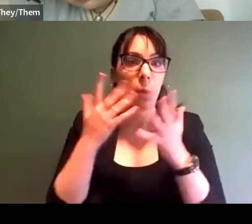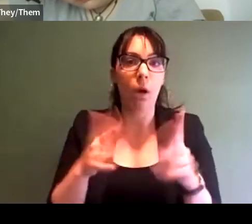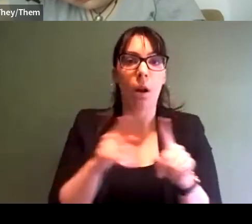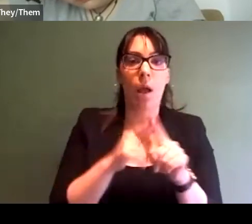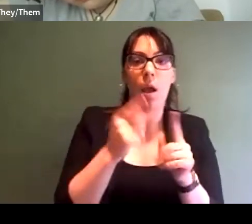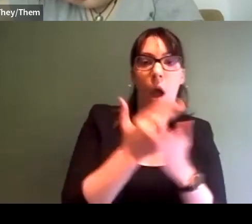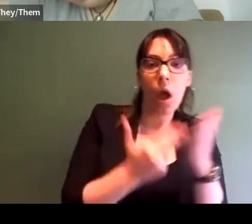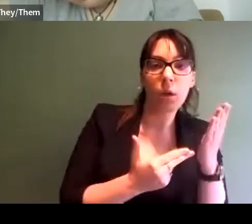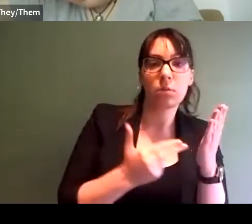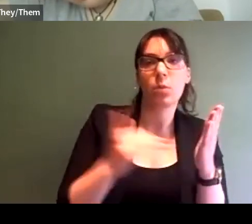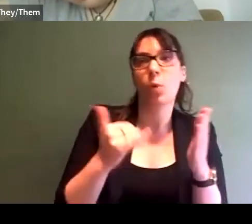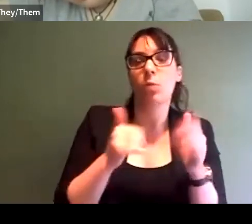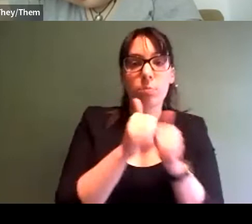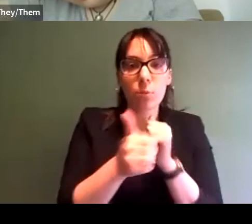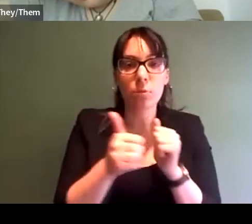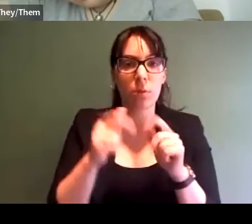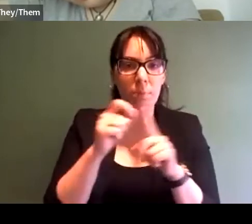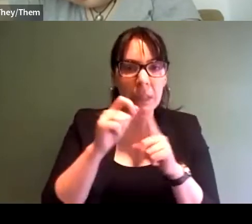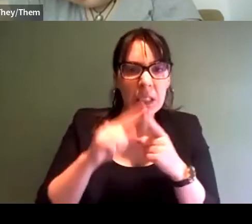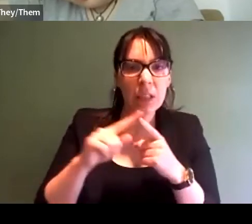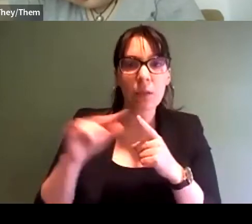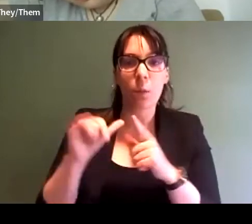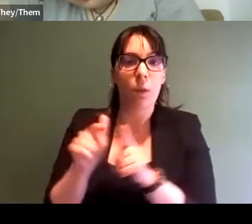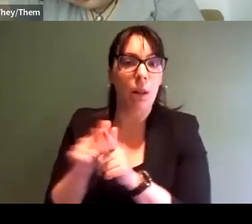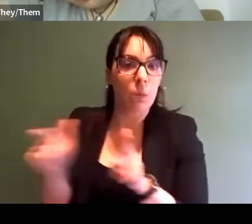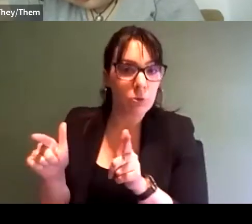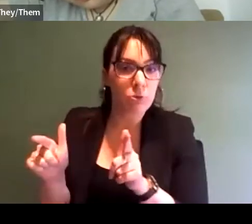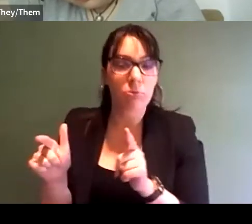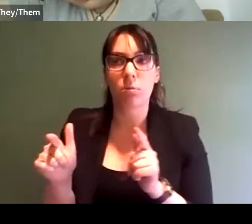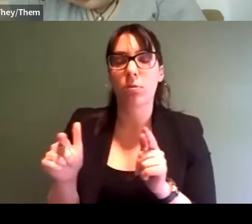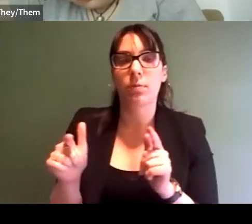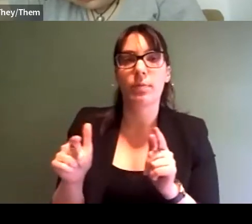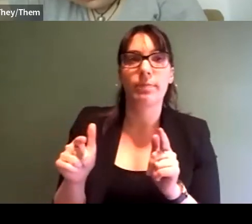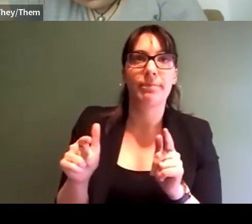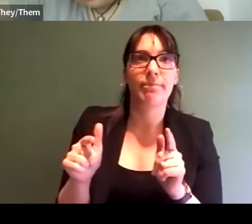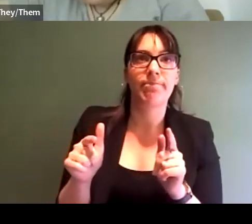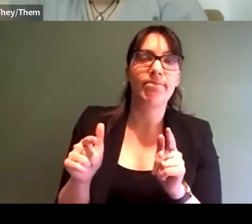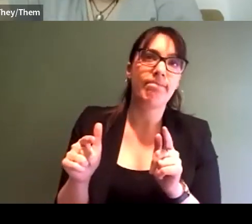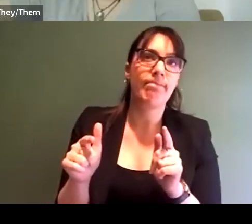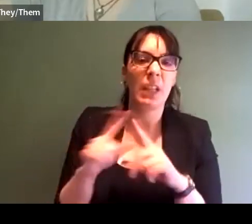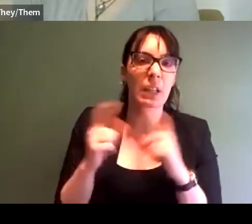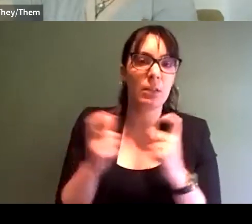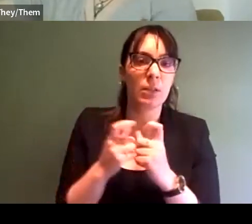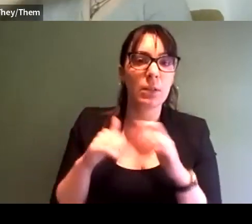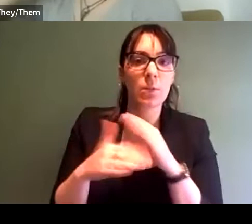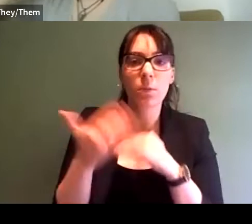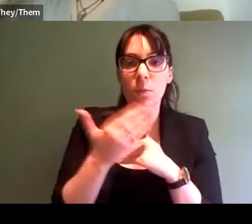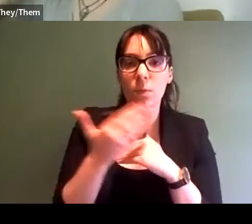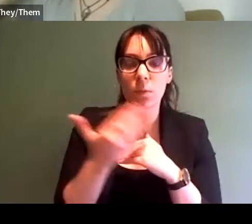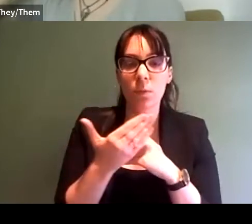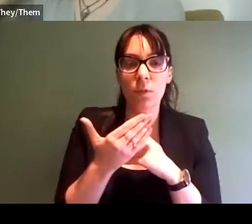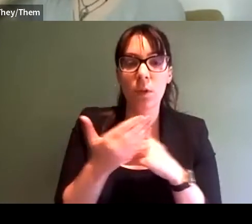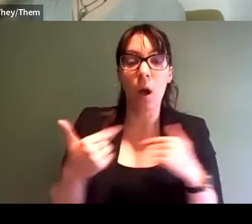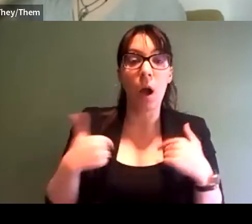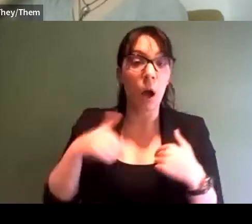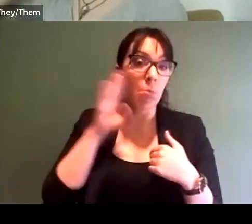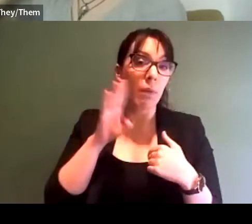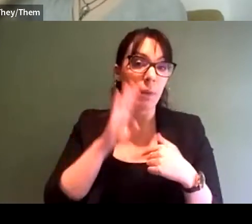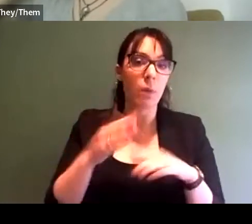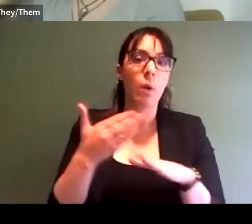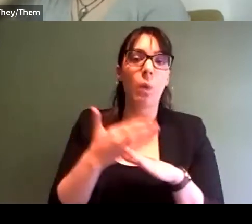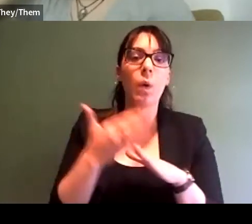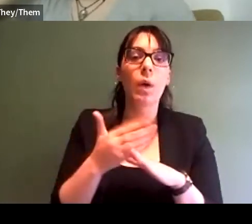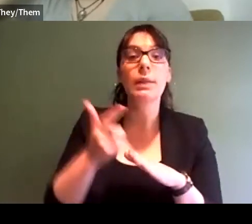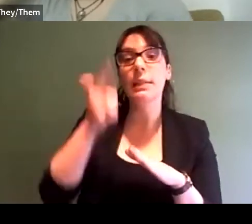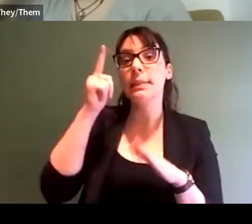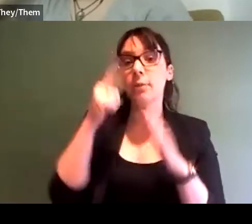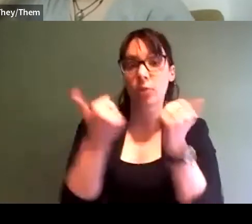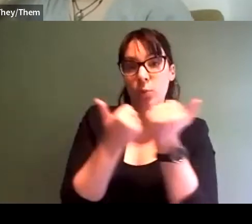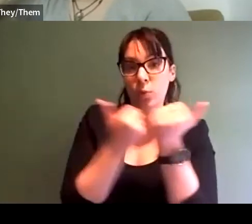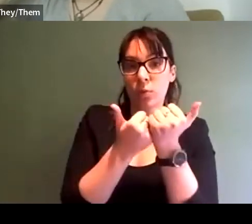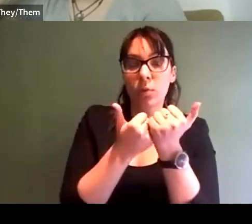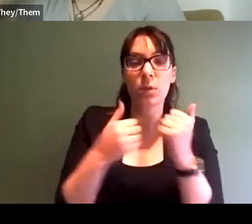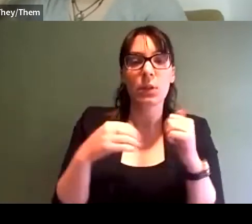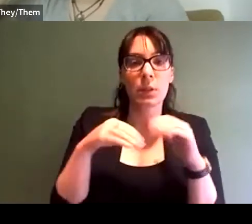an art, if you're lucky and maybe pee in a primary elementary setting. And I've actually had the lucky opportunity of being a teaching assistant in a specialist classroom setting, more specifically on Japanese as I do speak Japanese, and I have I was